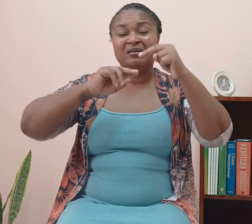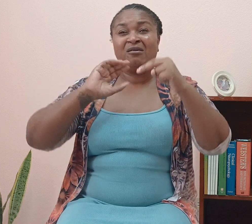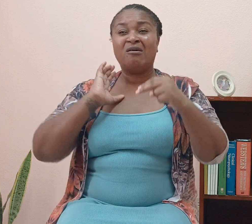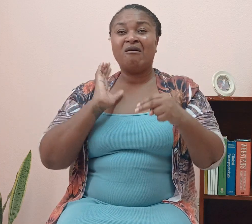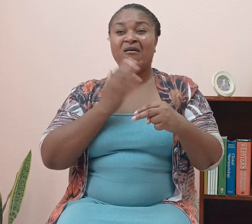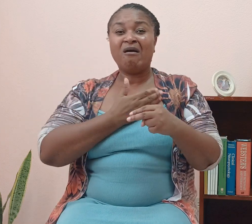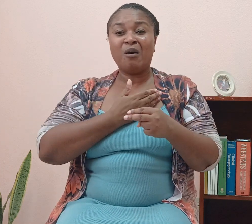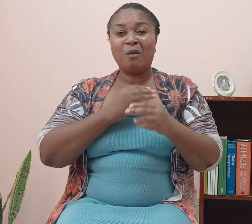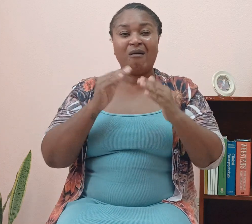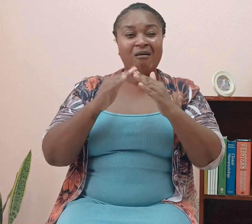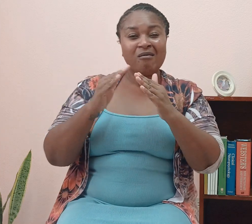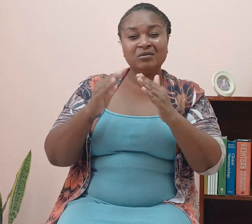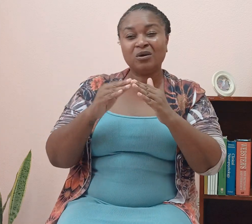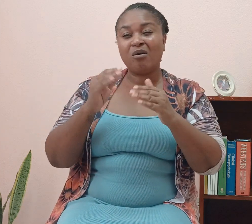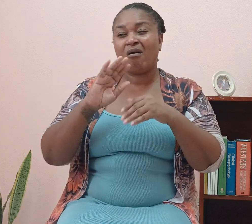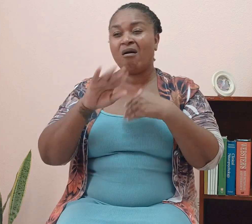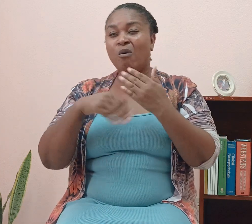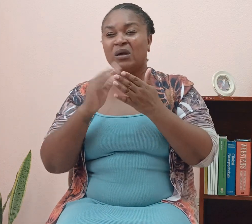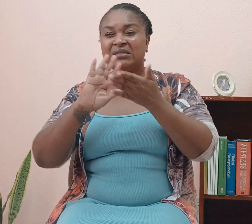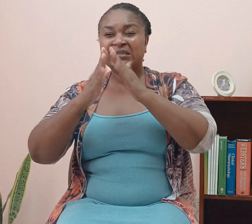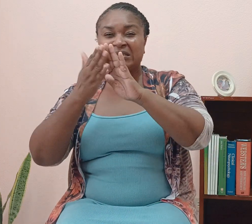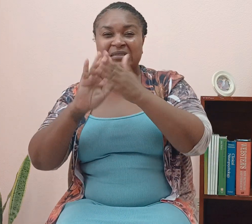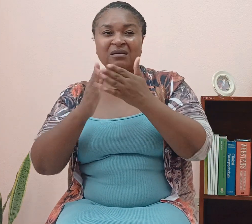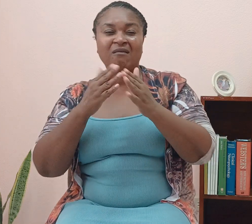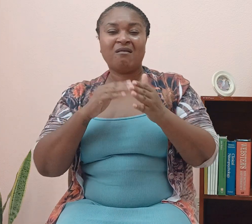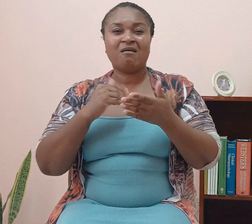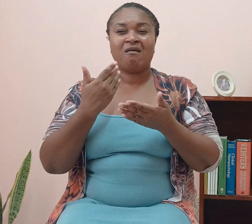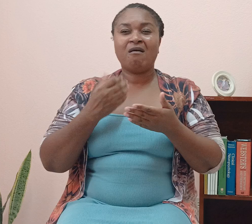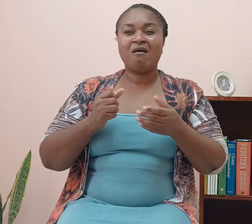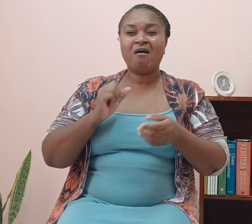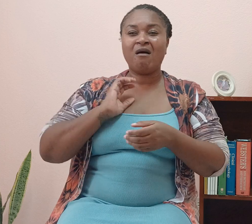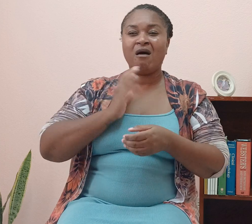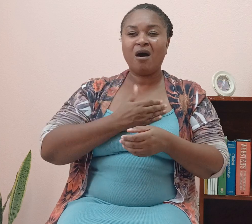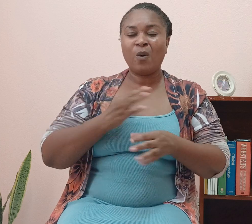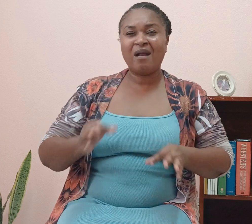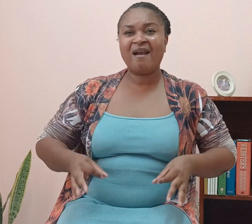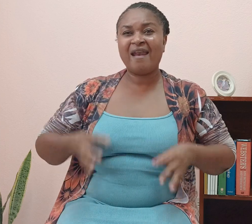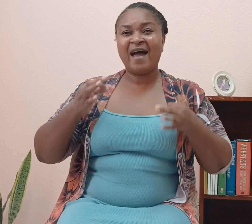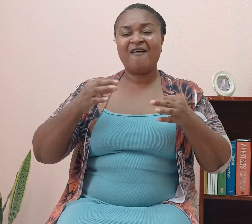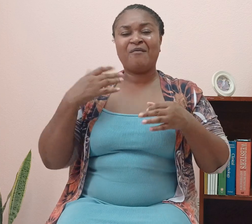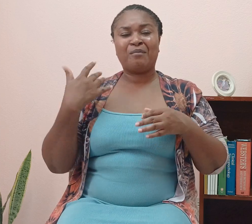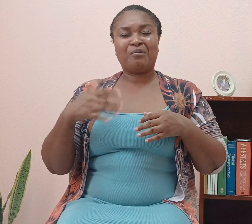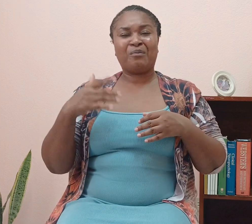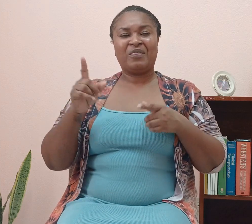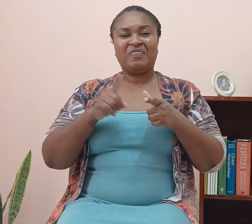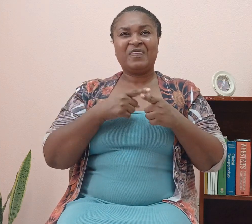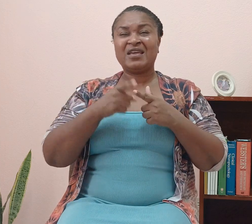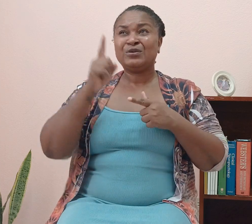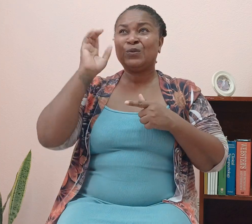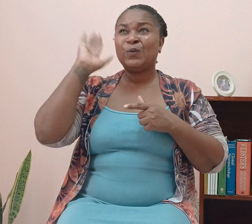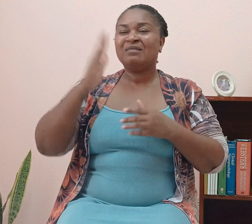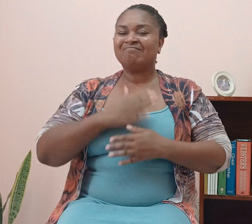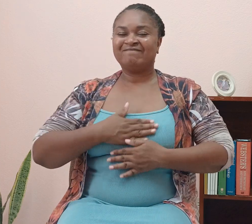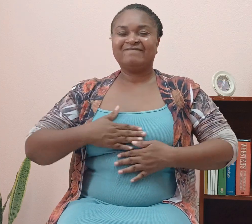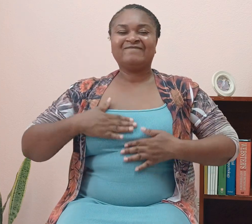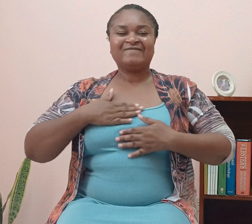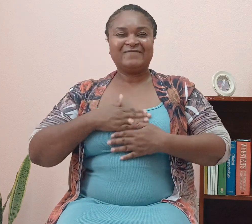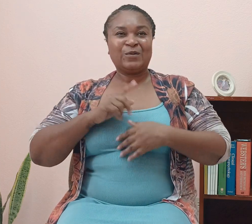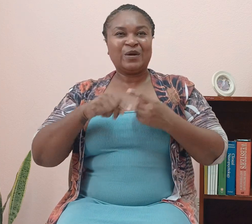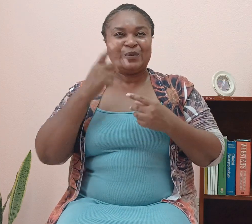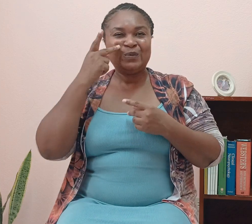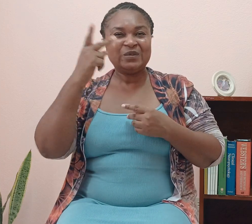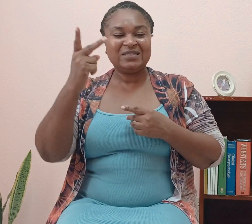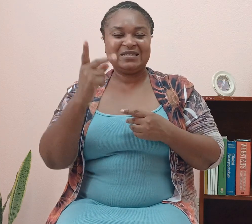19 Then you will delight in the sacrifices of the righteous,